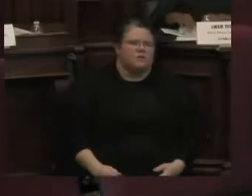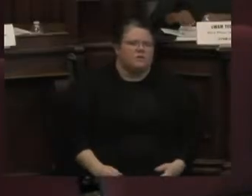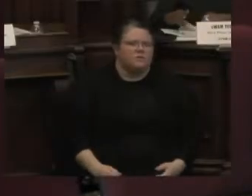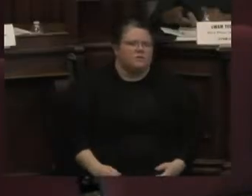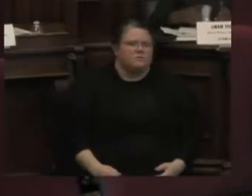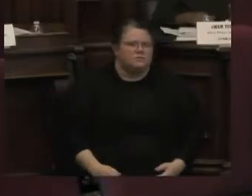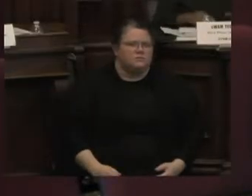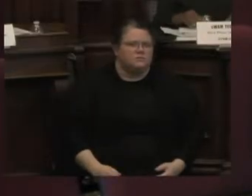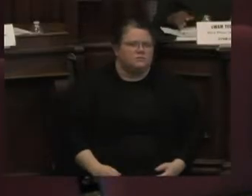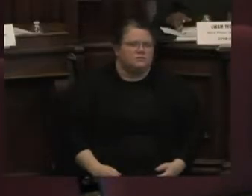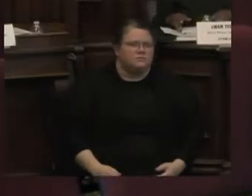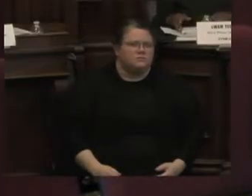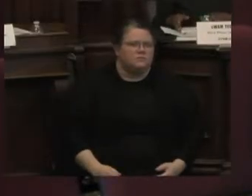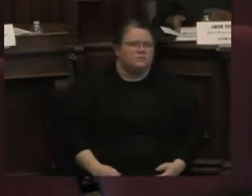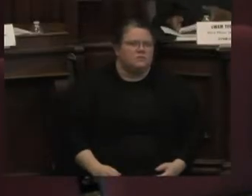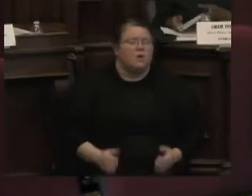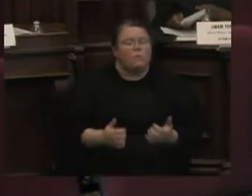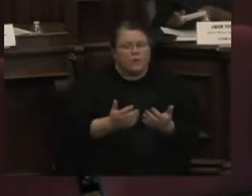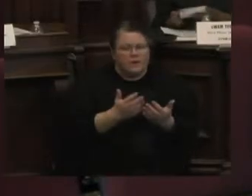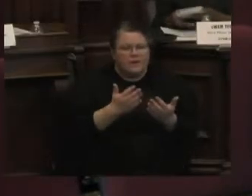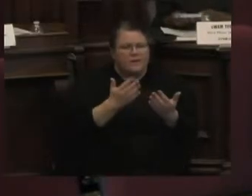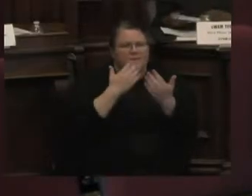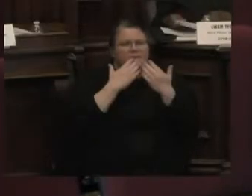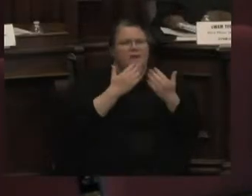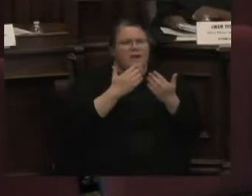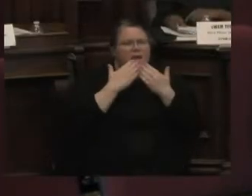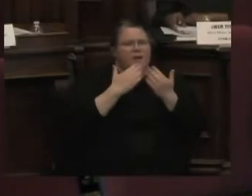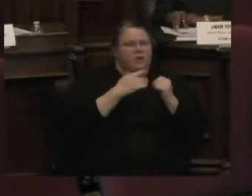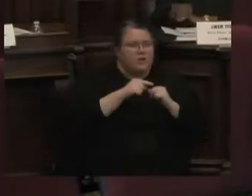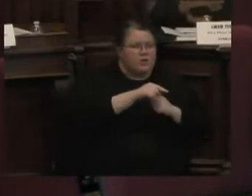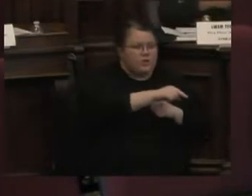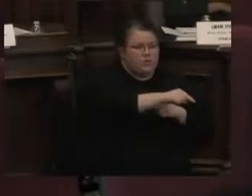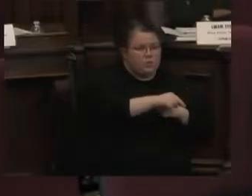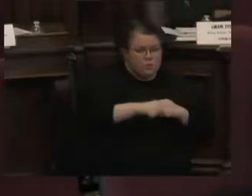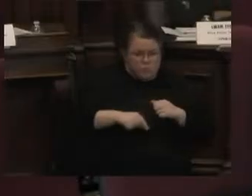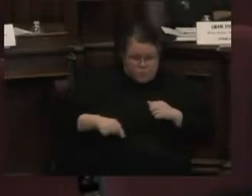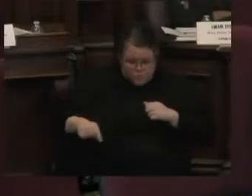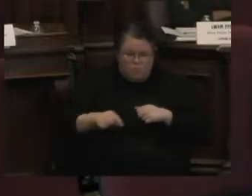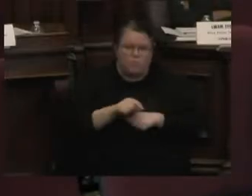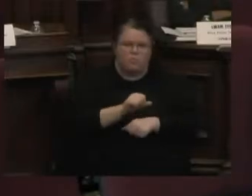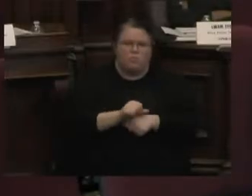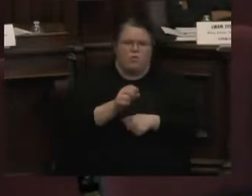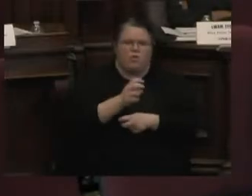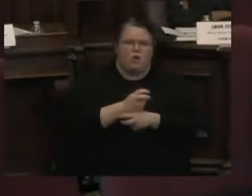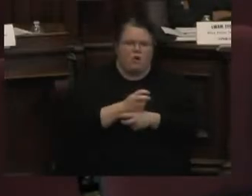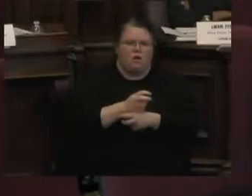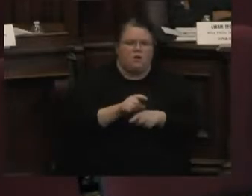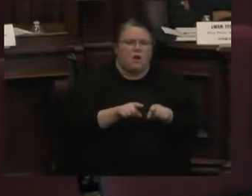Accountability Board. How are you tonight? I want to thank